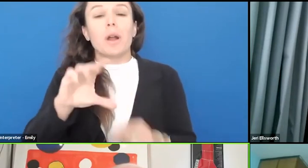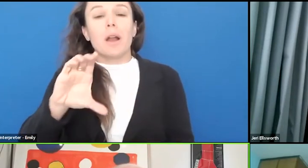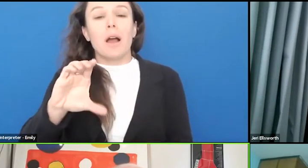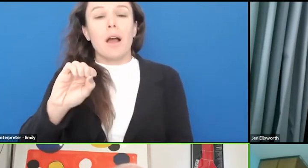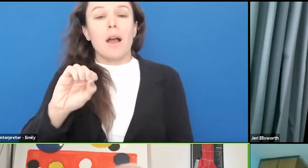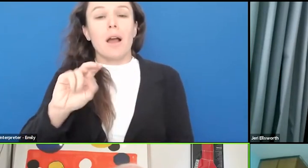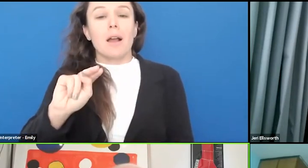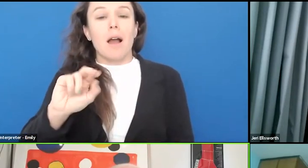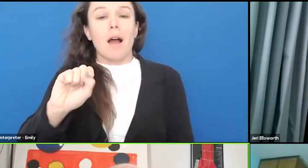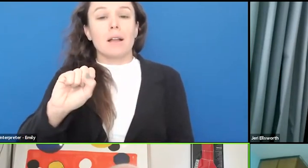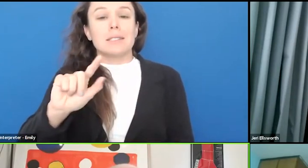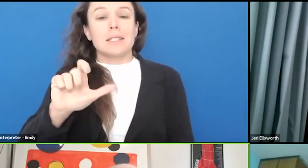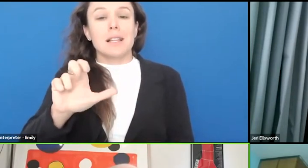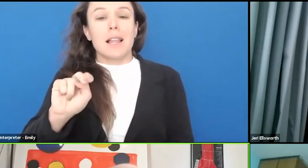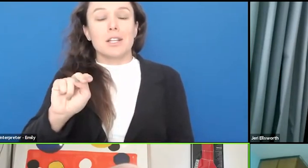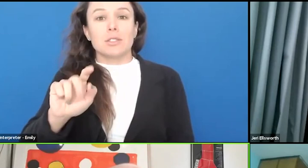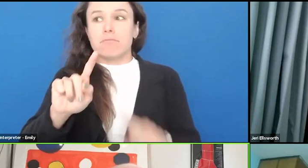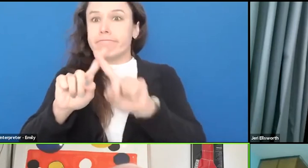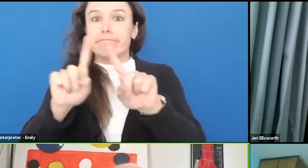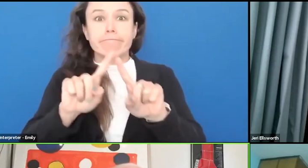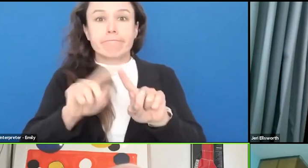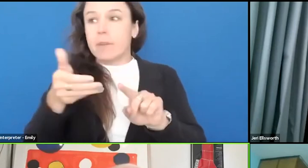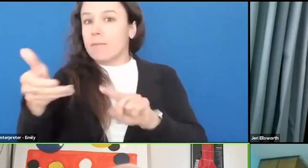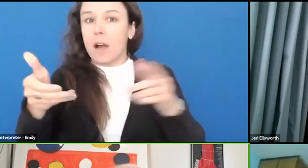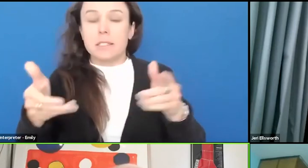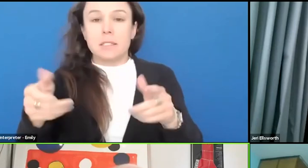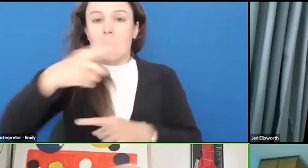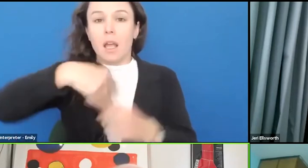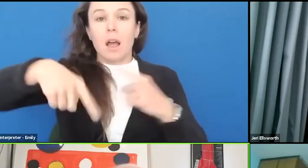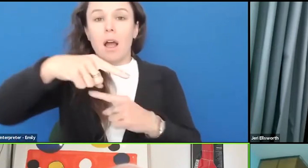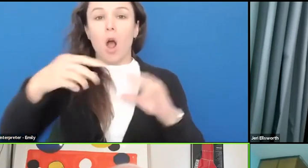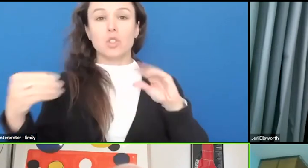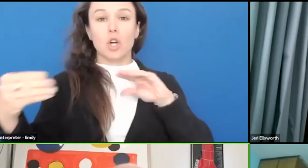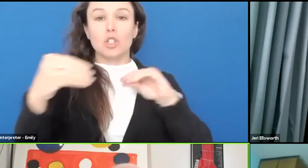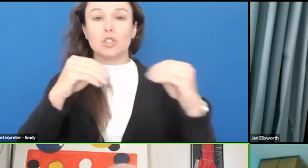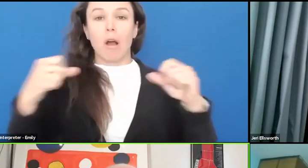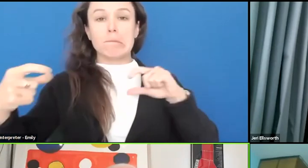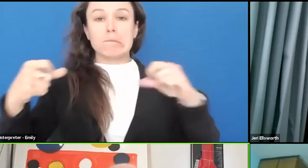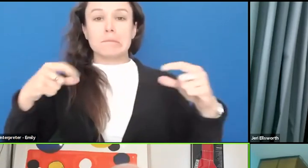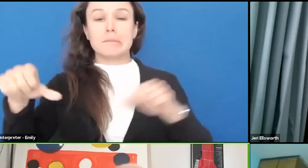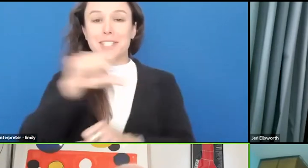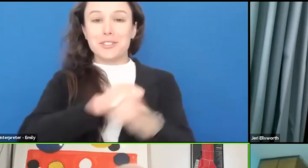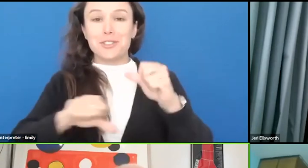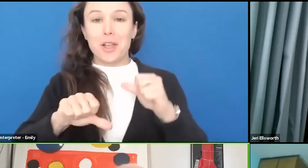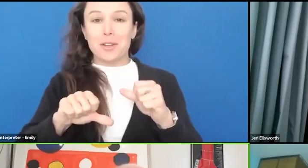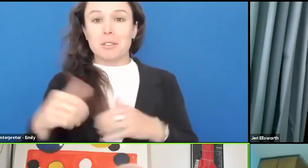that are aware of each other, that talk to each other, that can hand off responsibilities to each